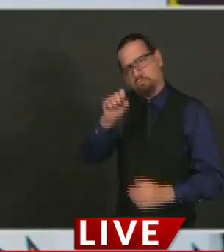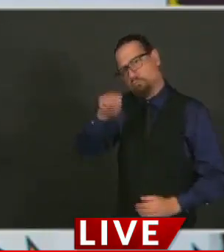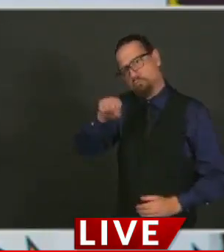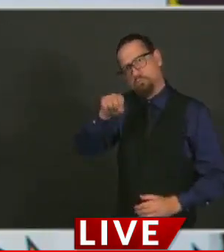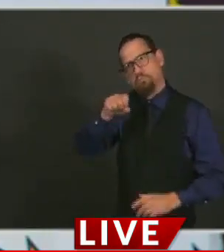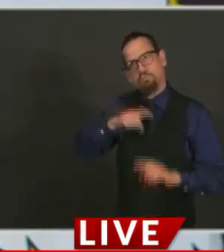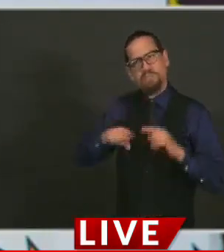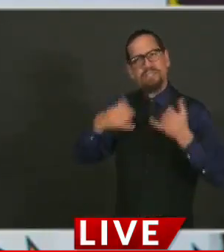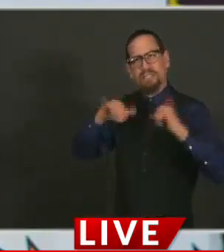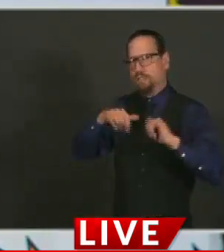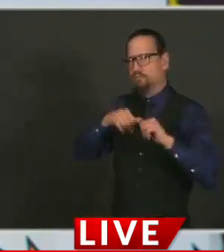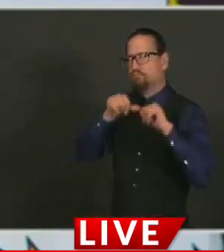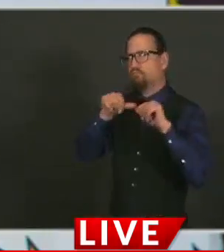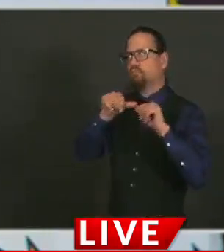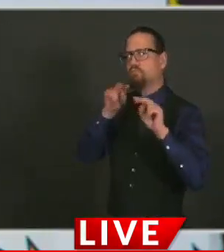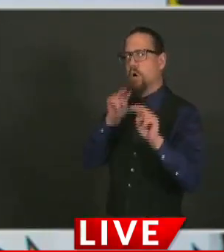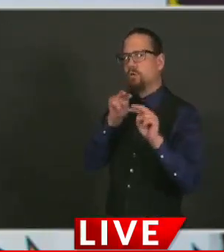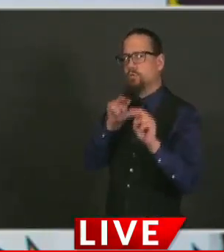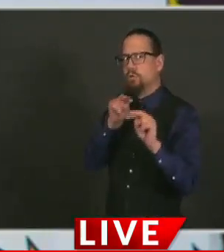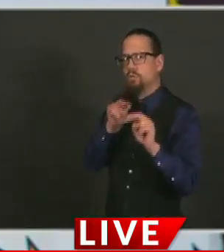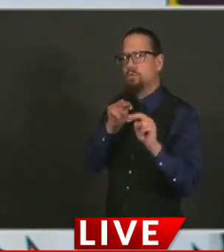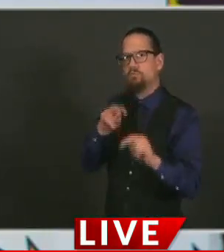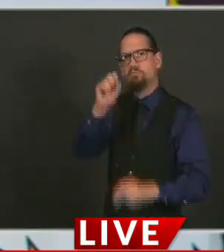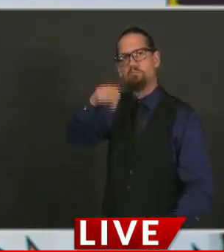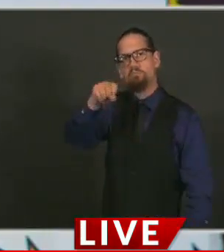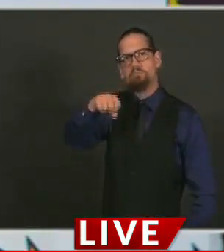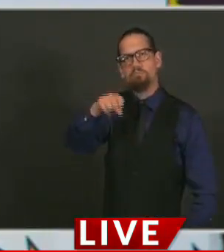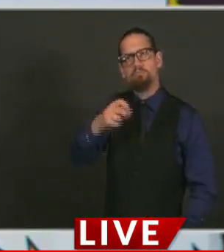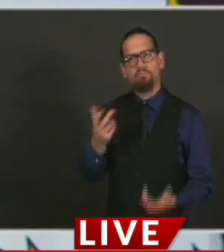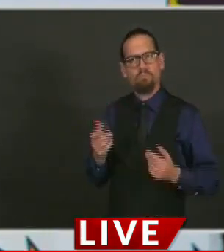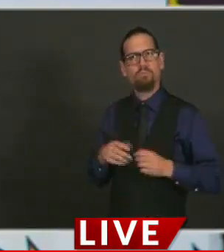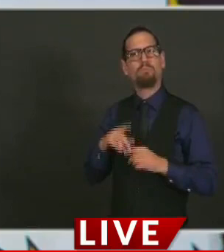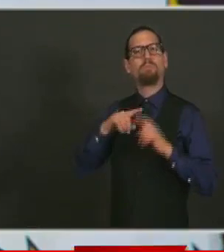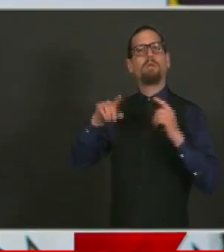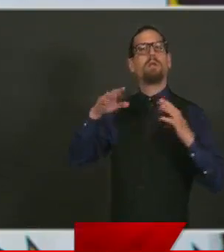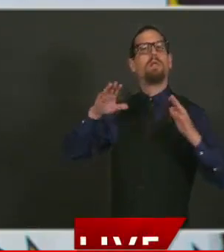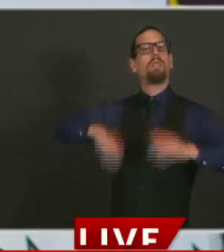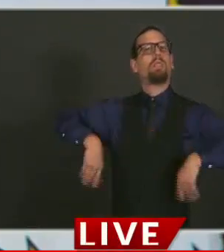EVEN IN K-12. WE ARE TRACKING IT DAILY WITH